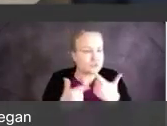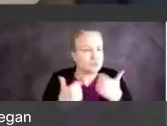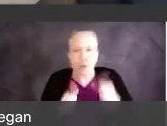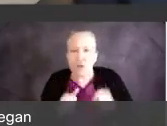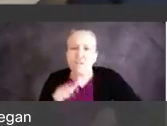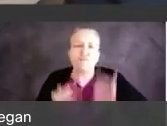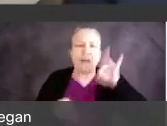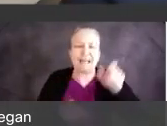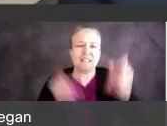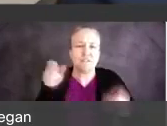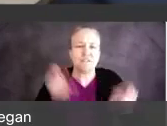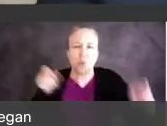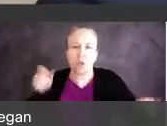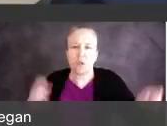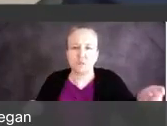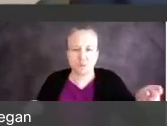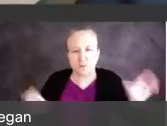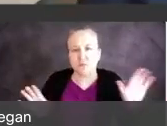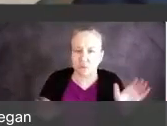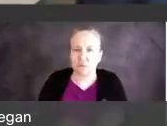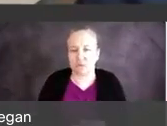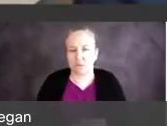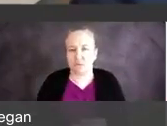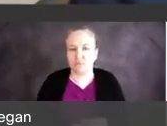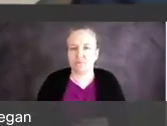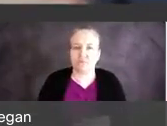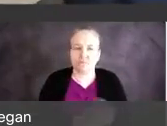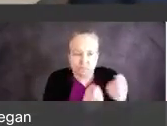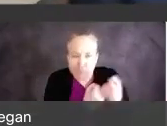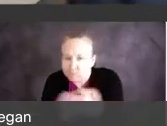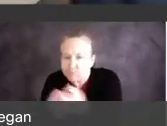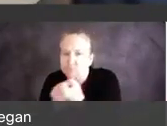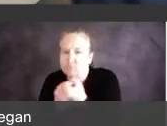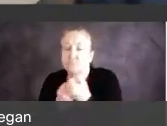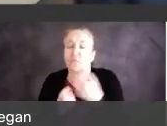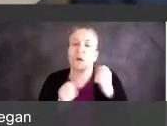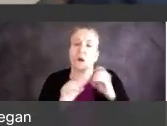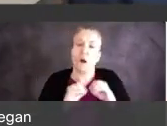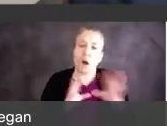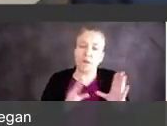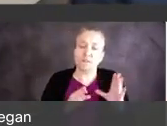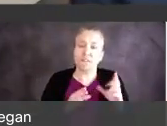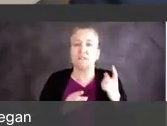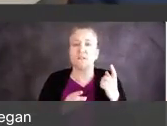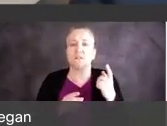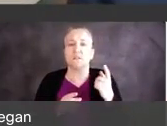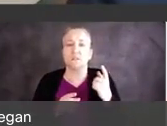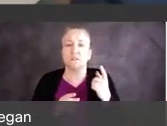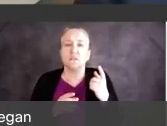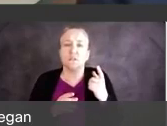time type situations, which obviously, in the course of the day we can do very few of those compared